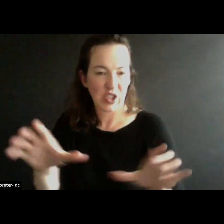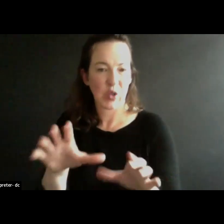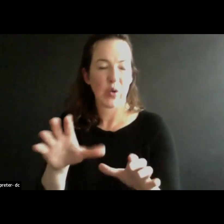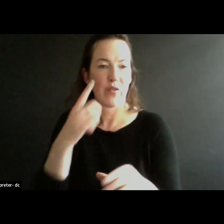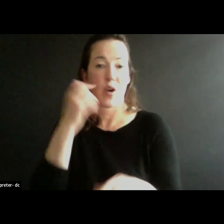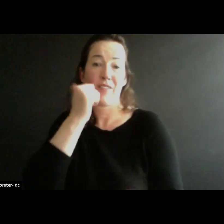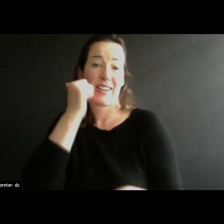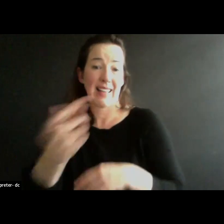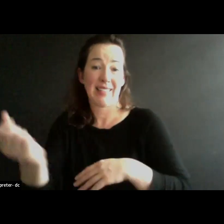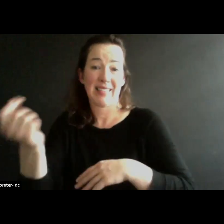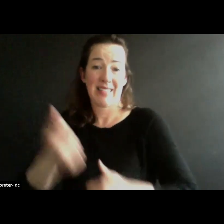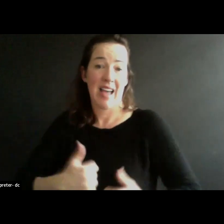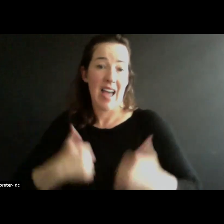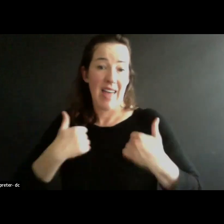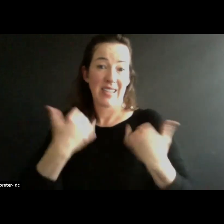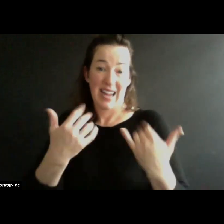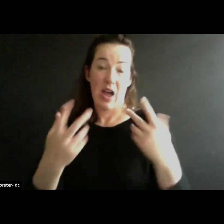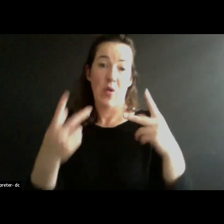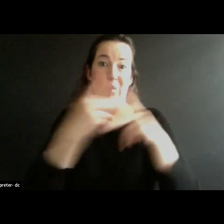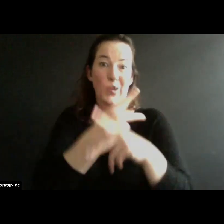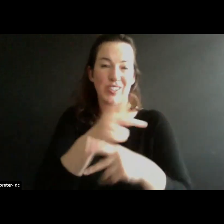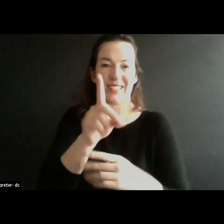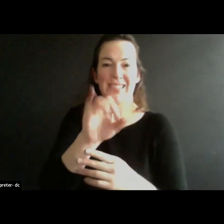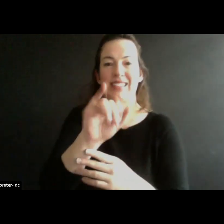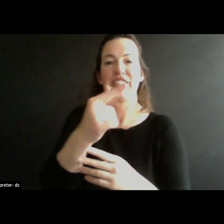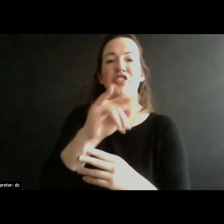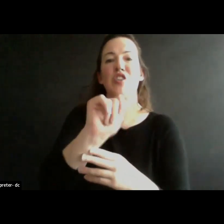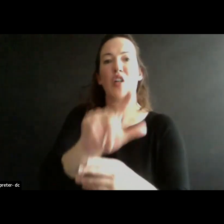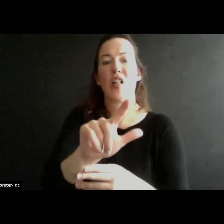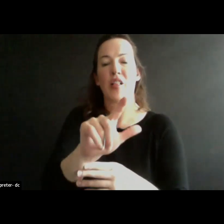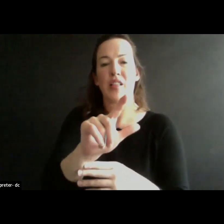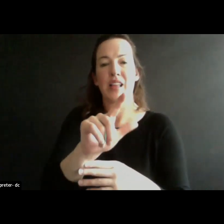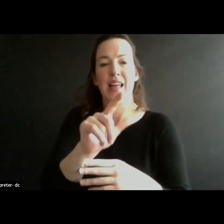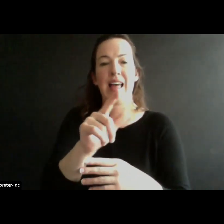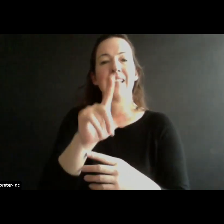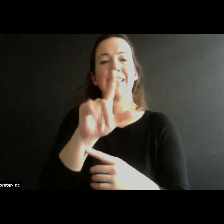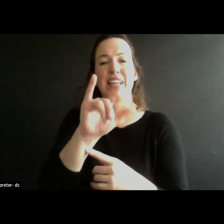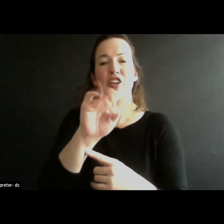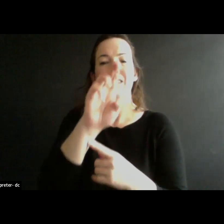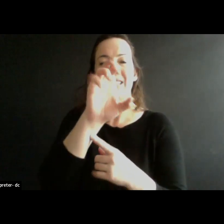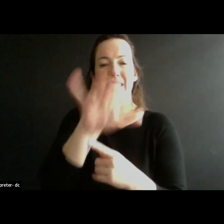lives. Now we have a digital literacy barrier. And and so it's we call it the second language